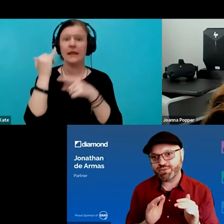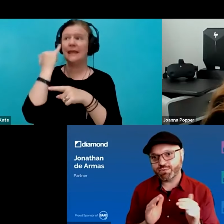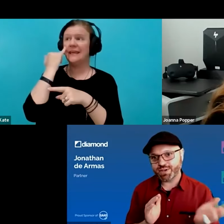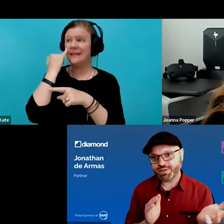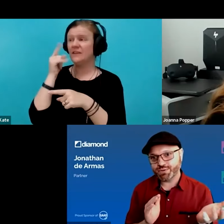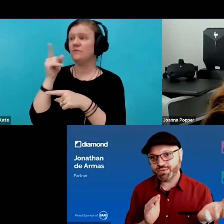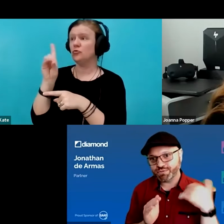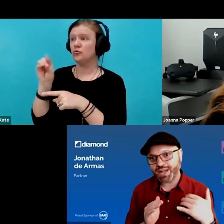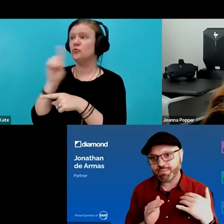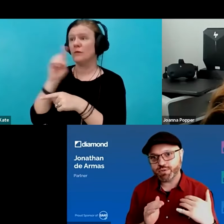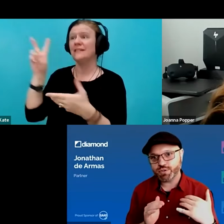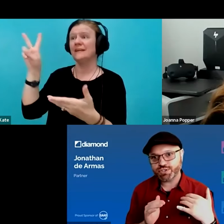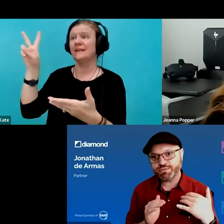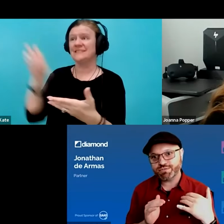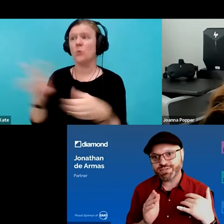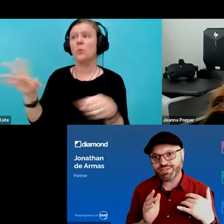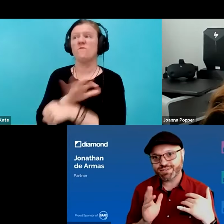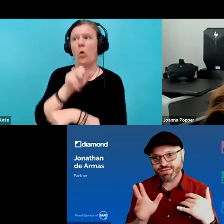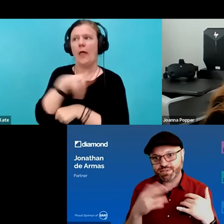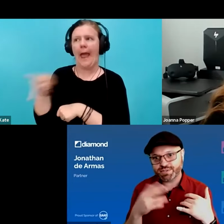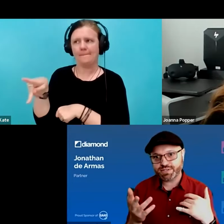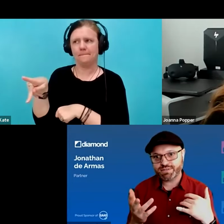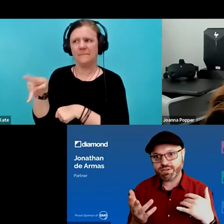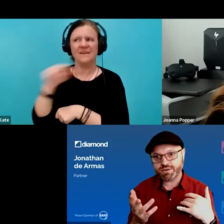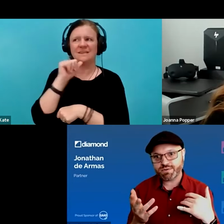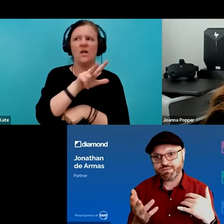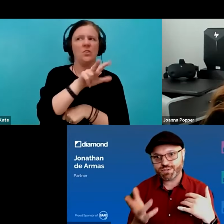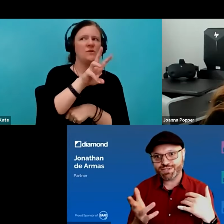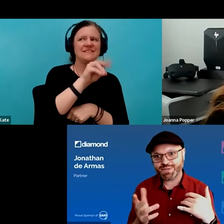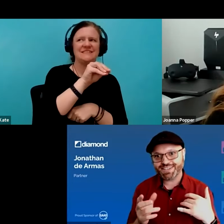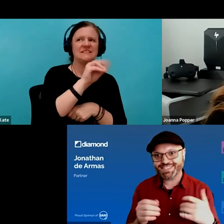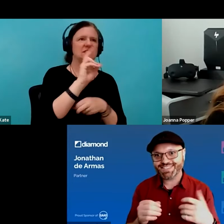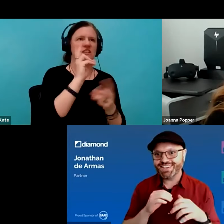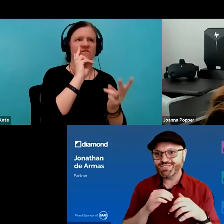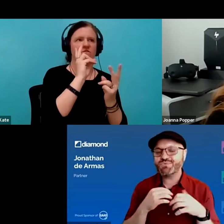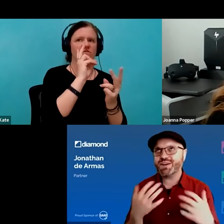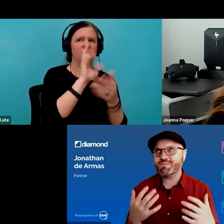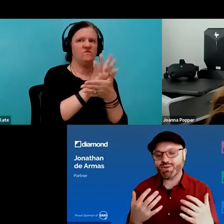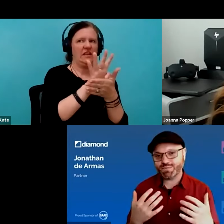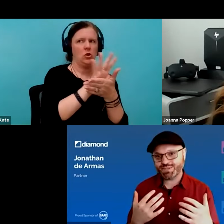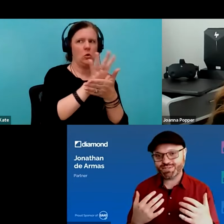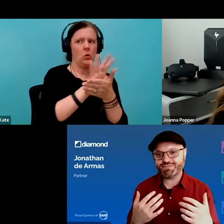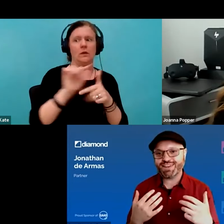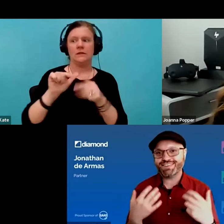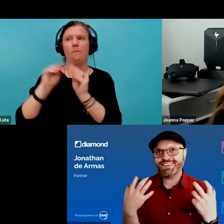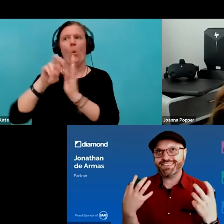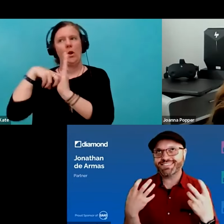you download the full app version versus the 360 video version because it's way more immersive and has